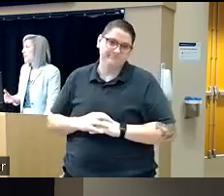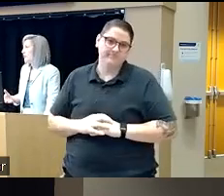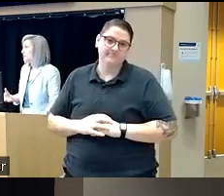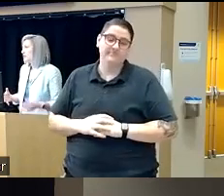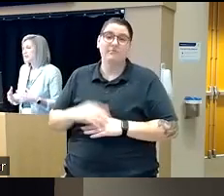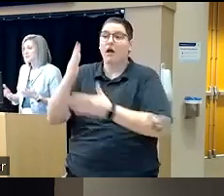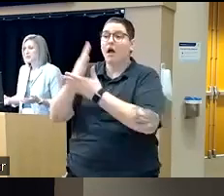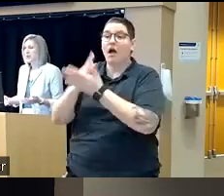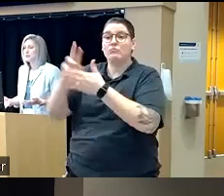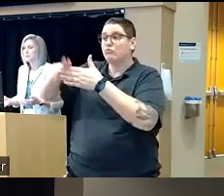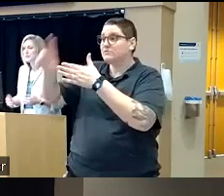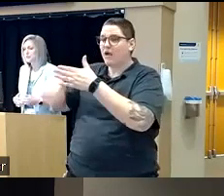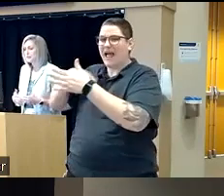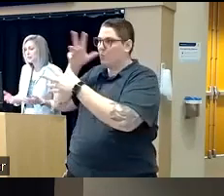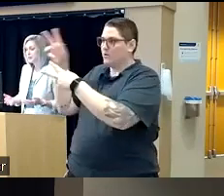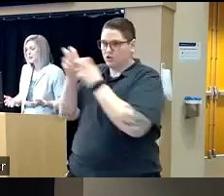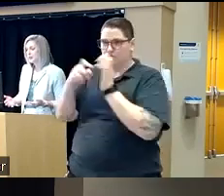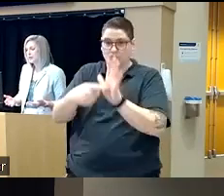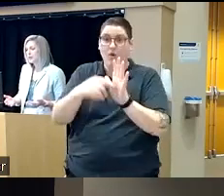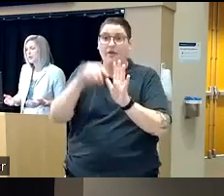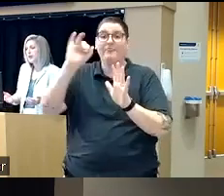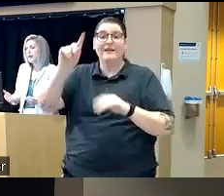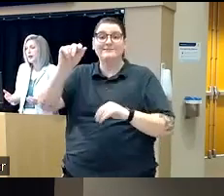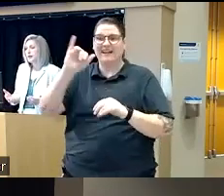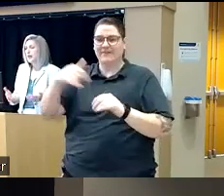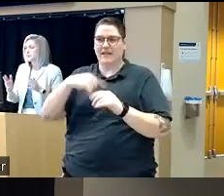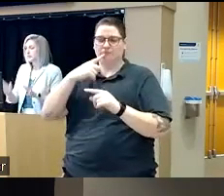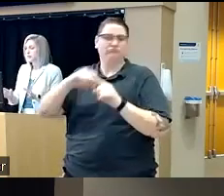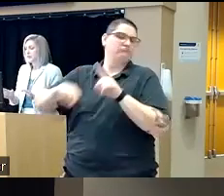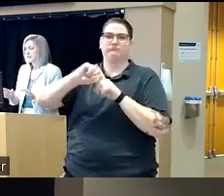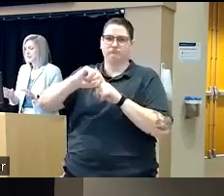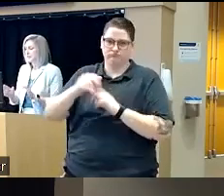the data points that really stood out to me so this first one here um actually before I get to